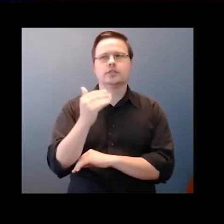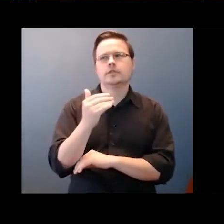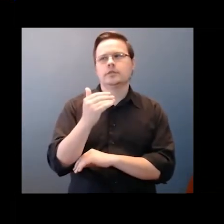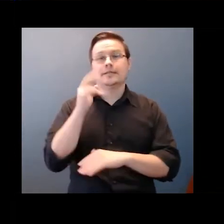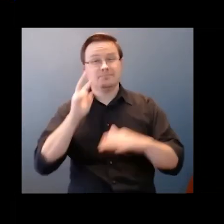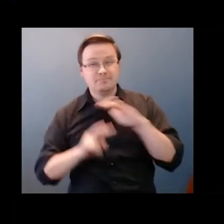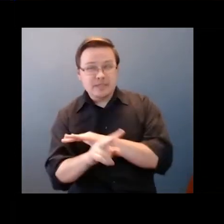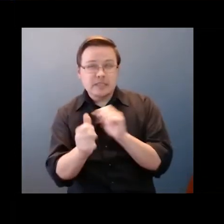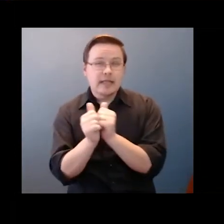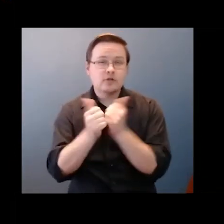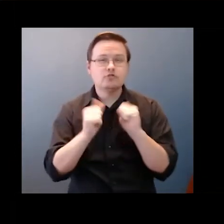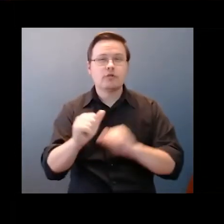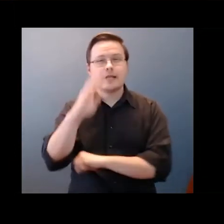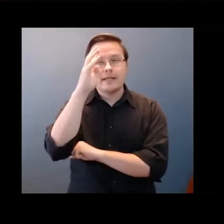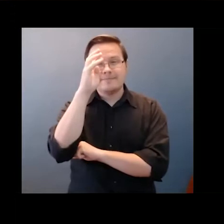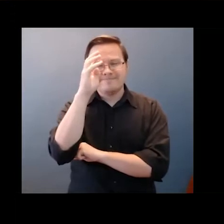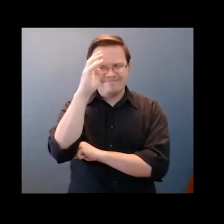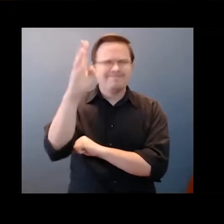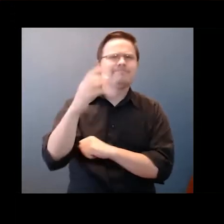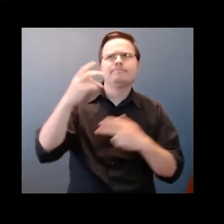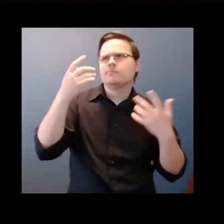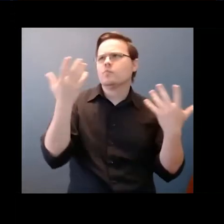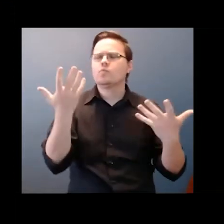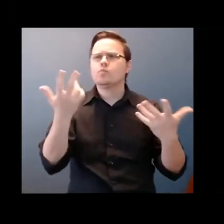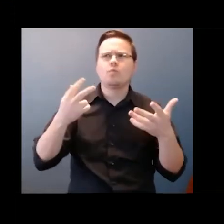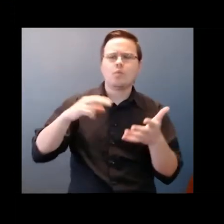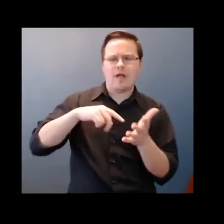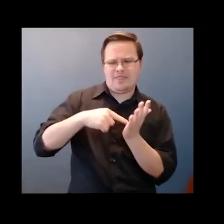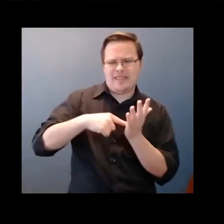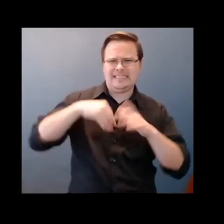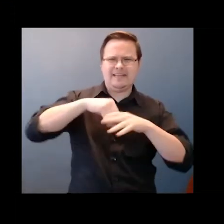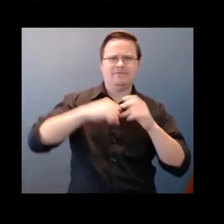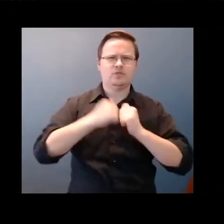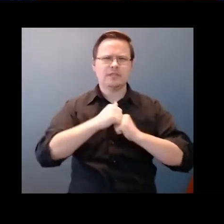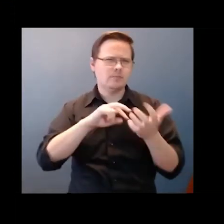to imagine like what could this infrastructure mean and what do we want to do with do about it?